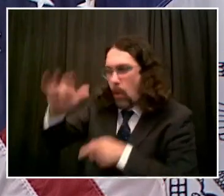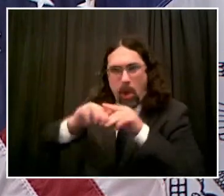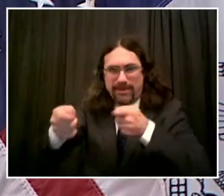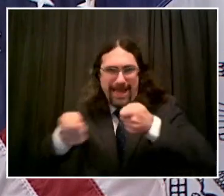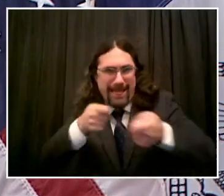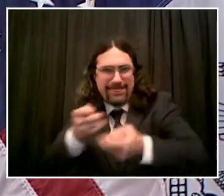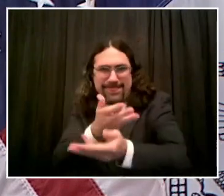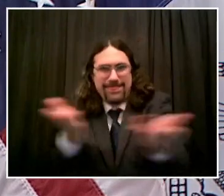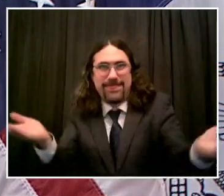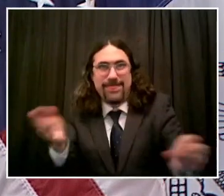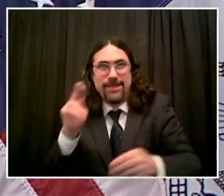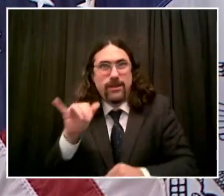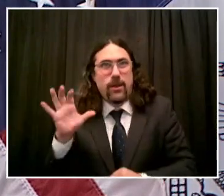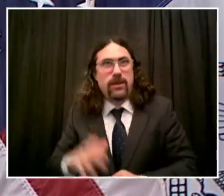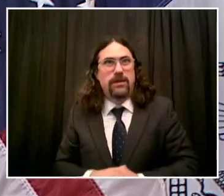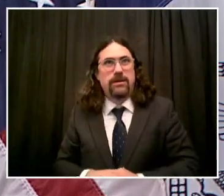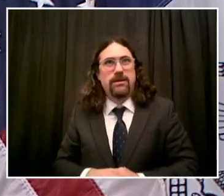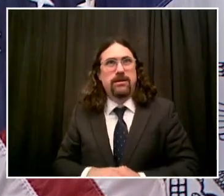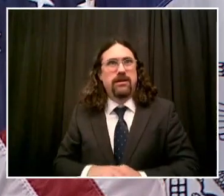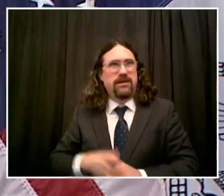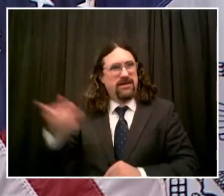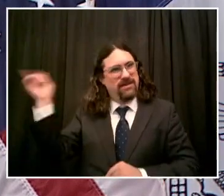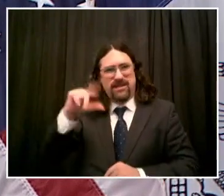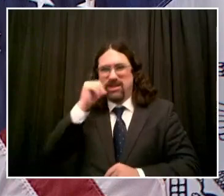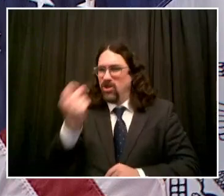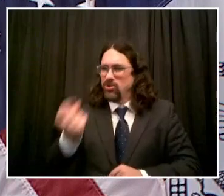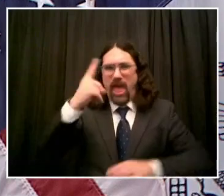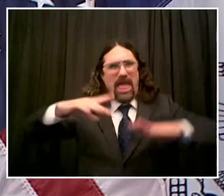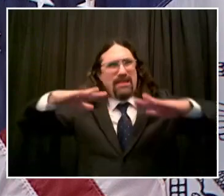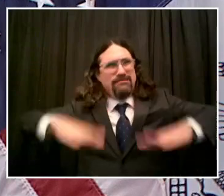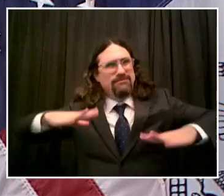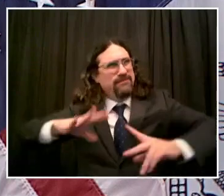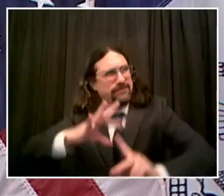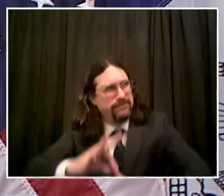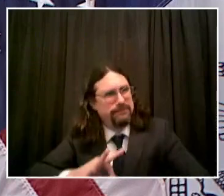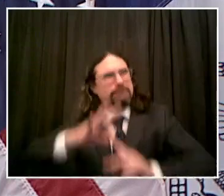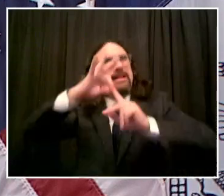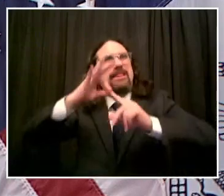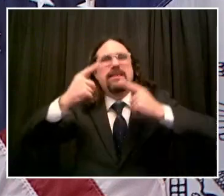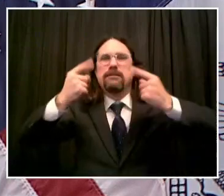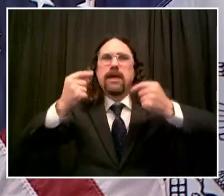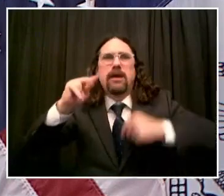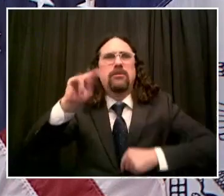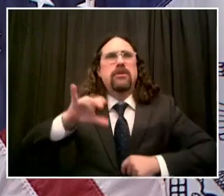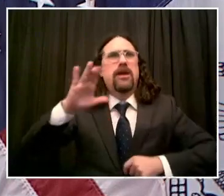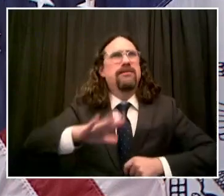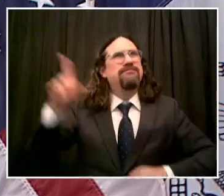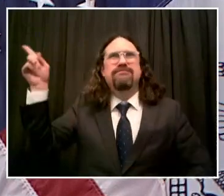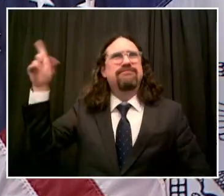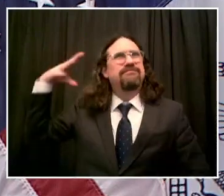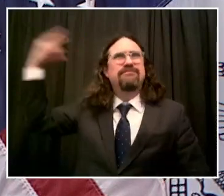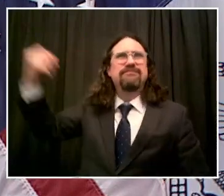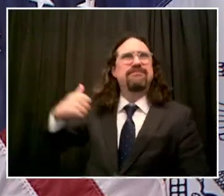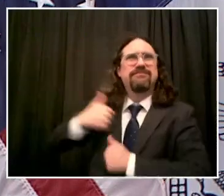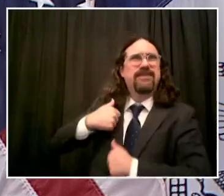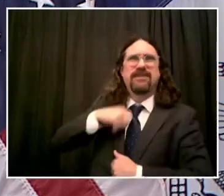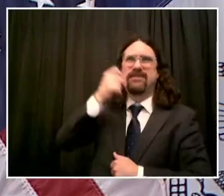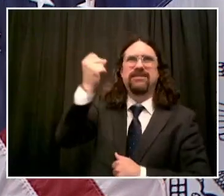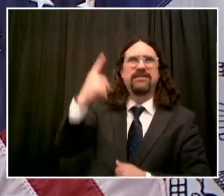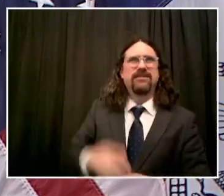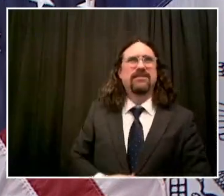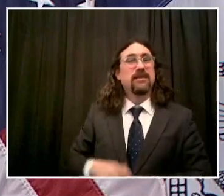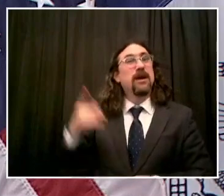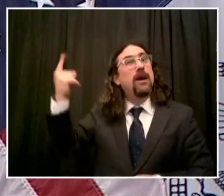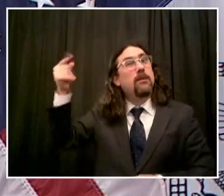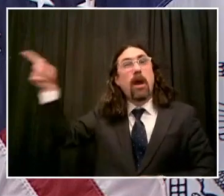BAD THINGS HAPPEN.